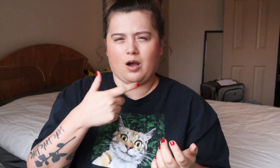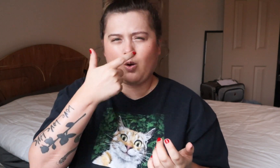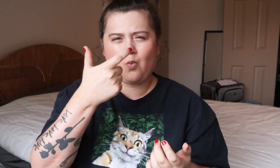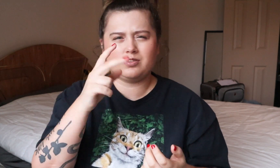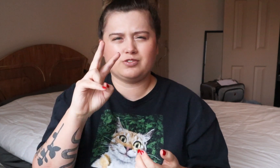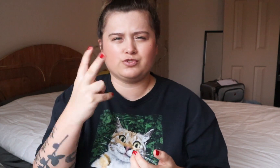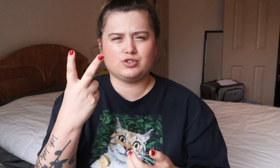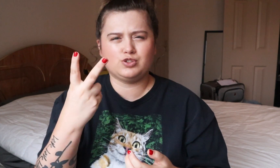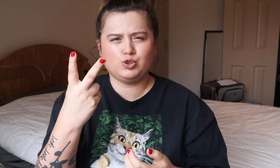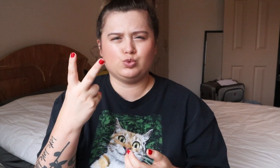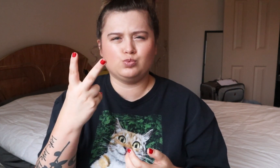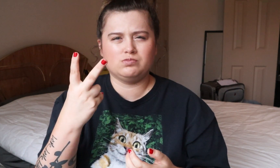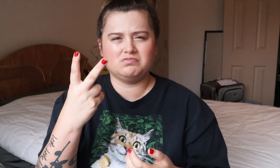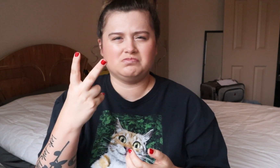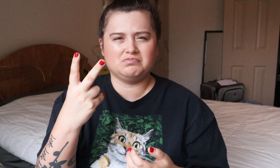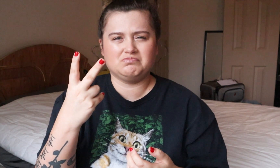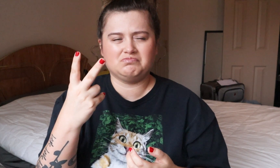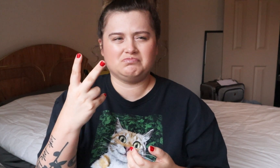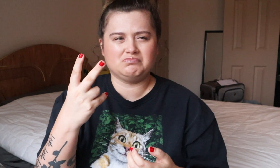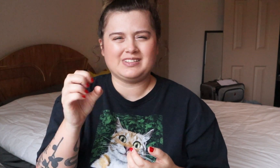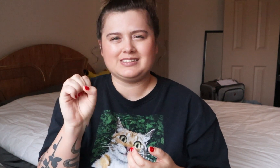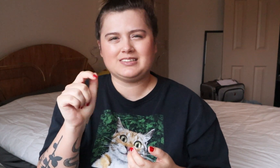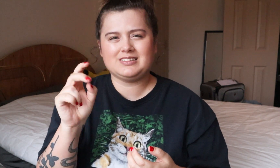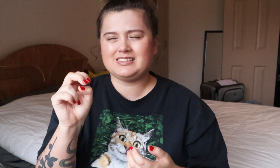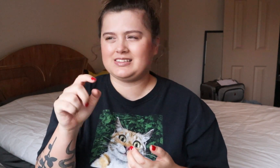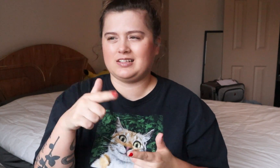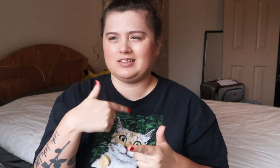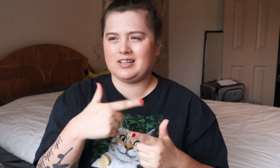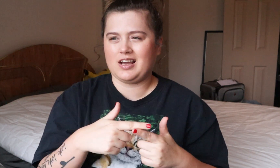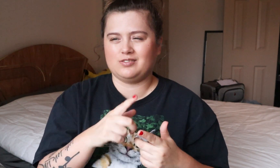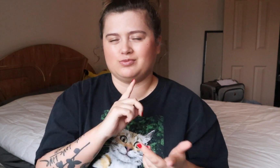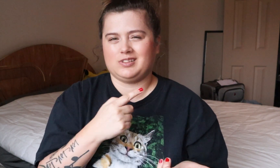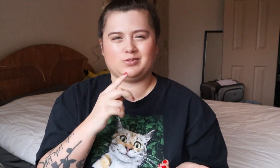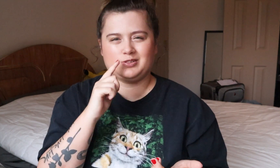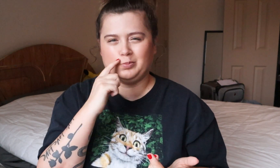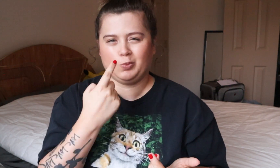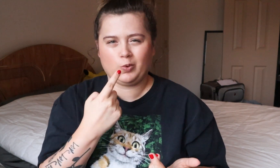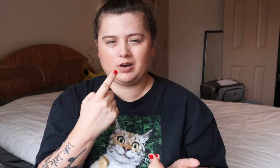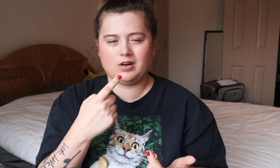I watched it for two seasons and then I got bored of it.